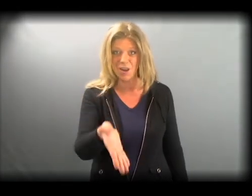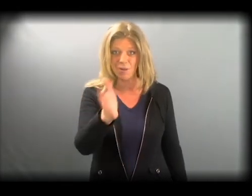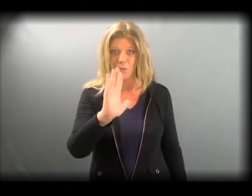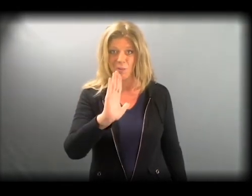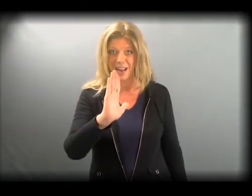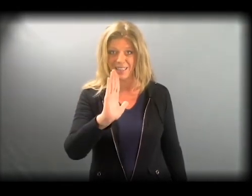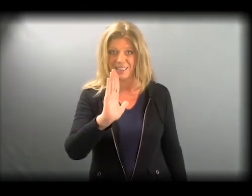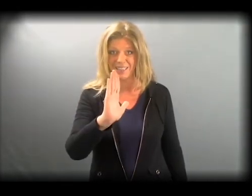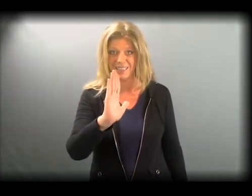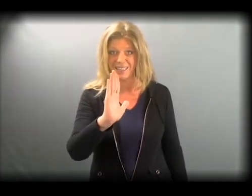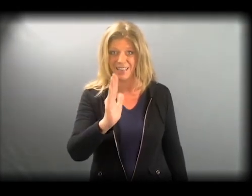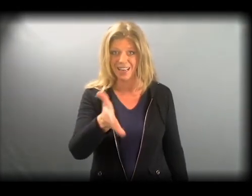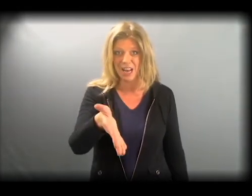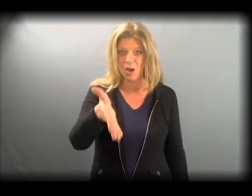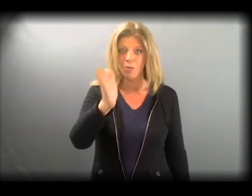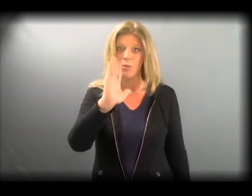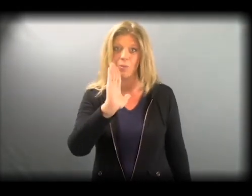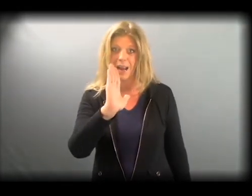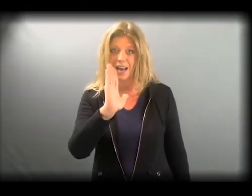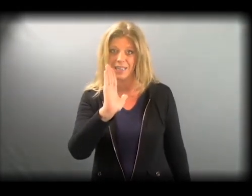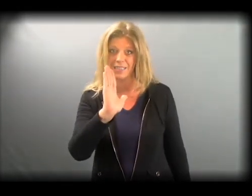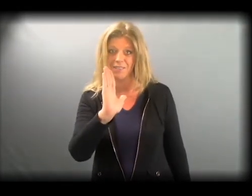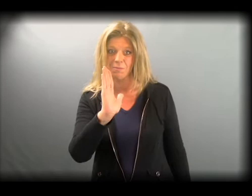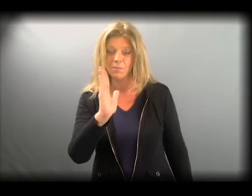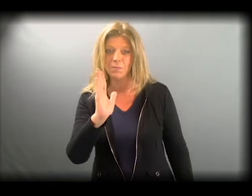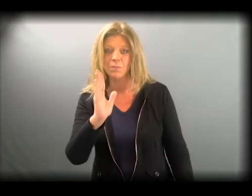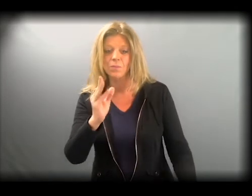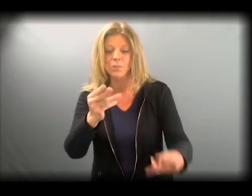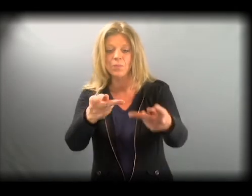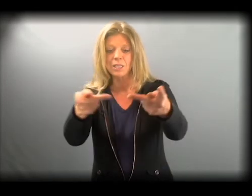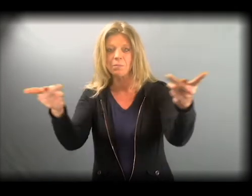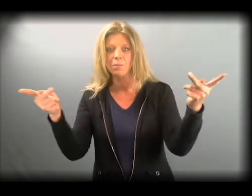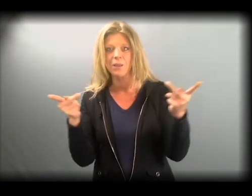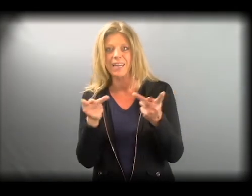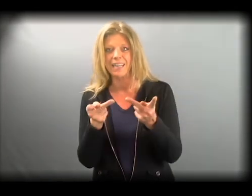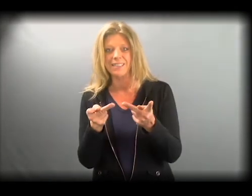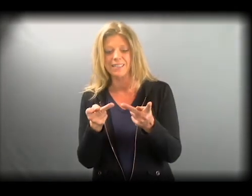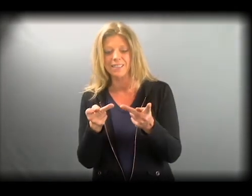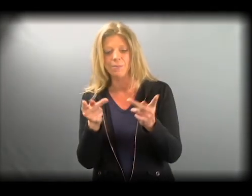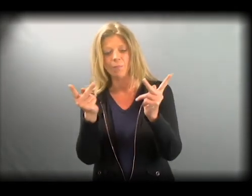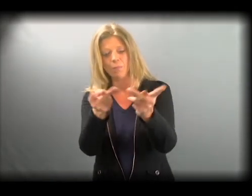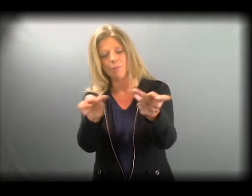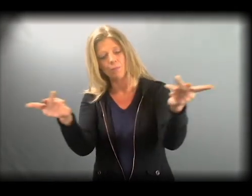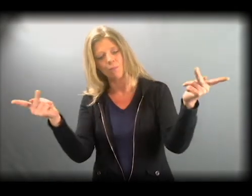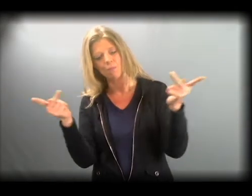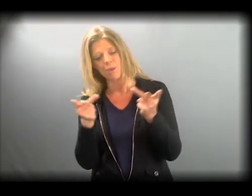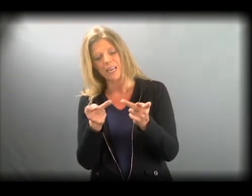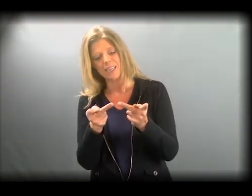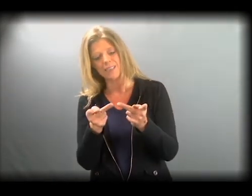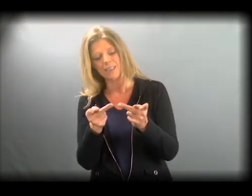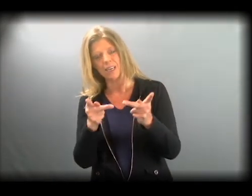GRAND PLACE